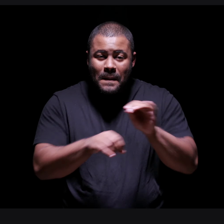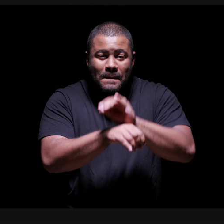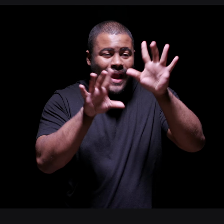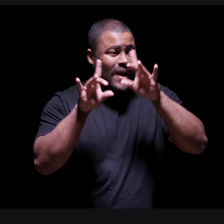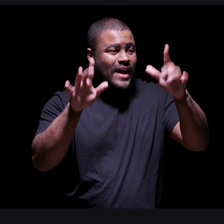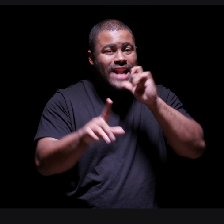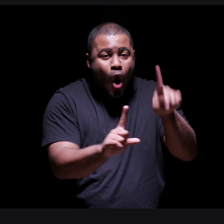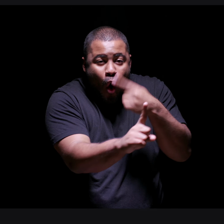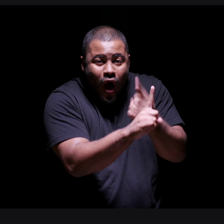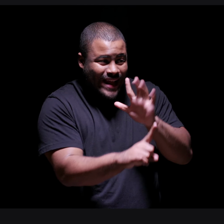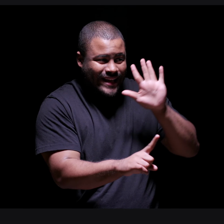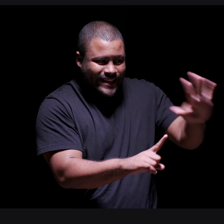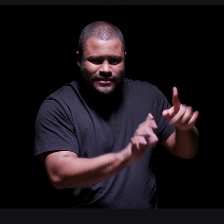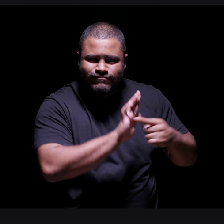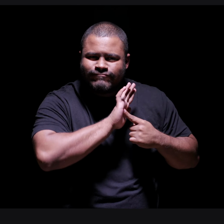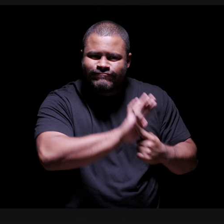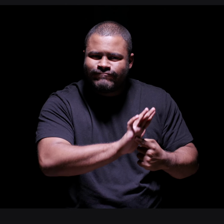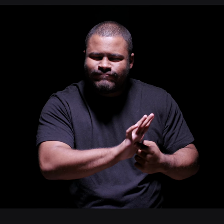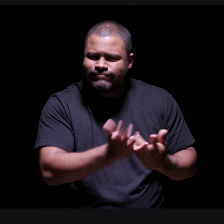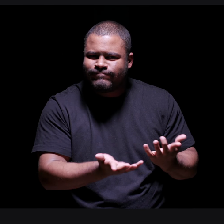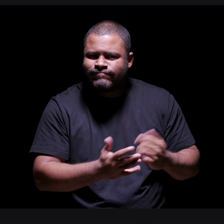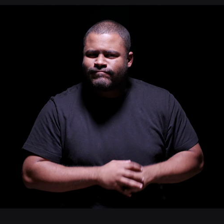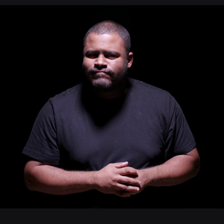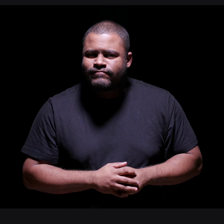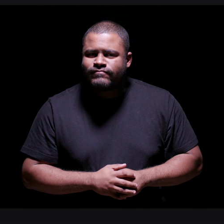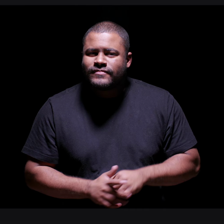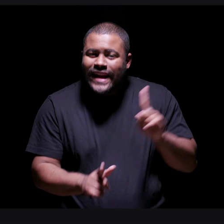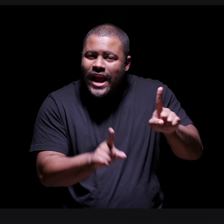But miracles are not his only signs.